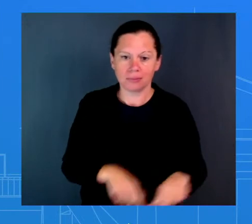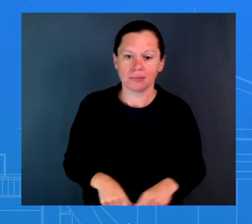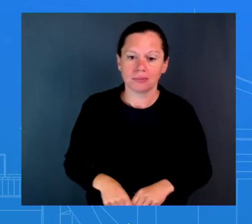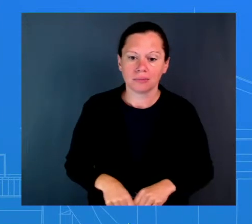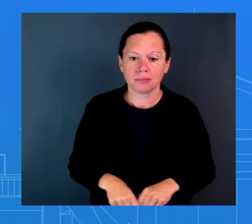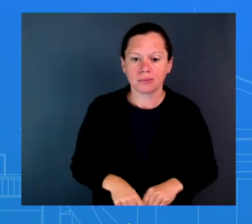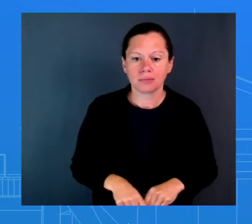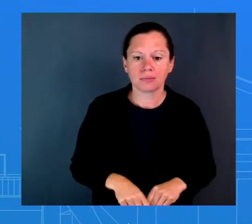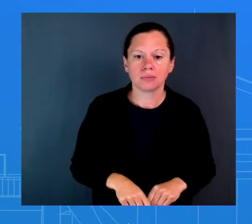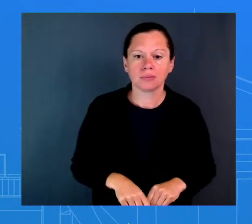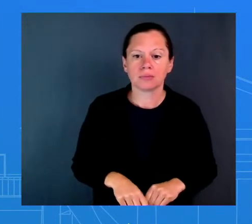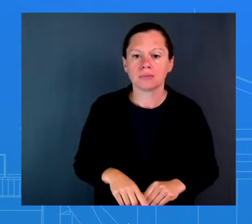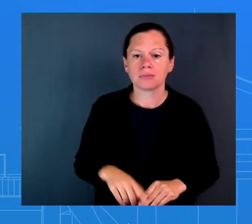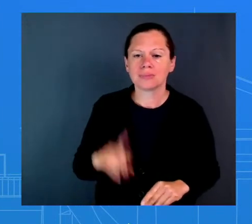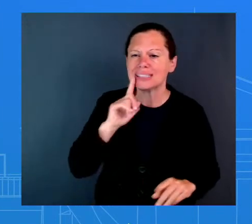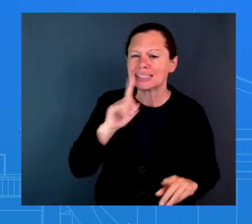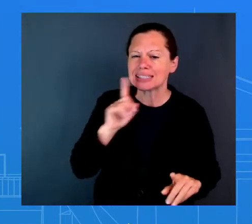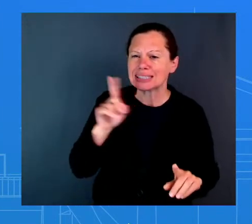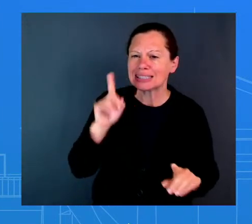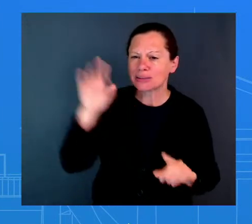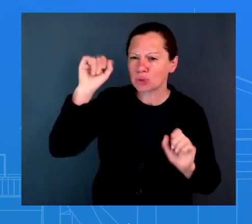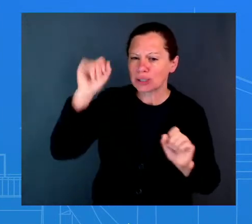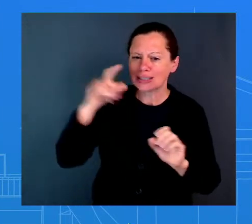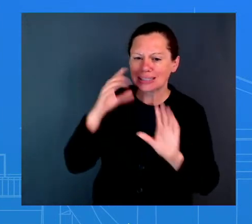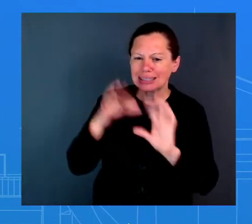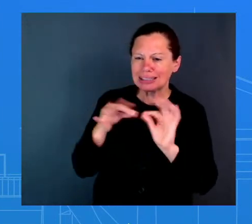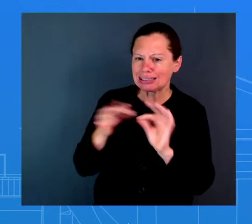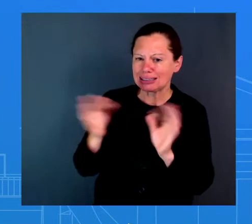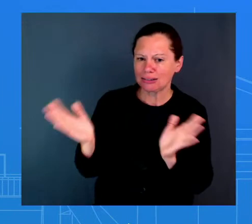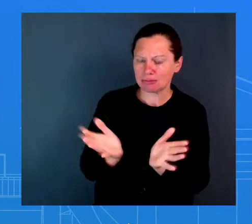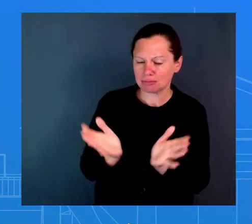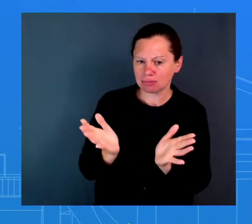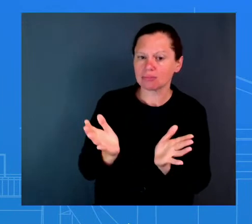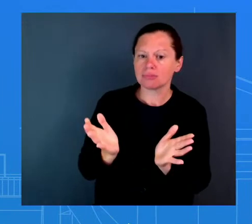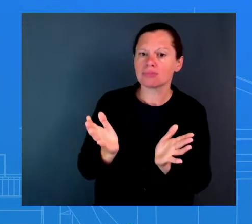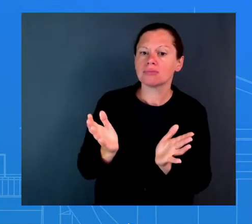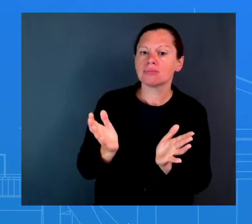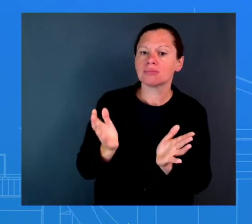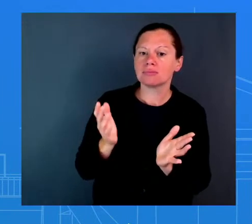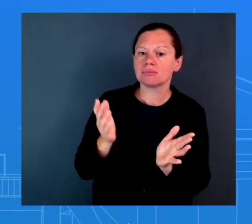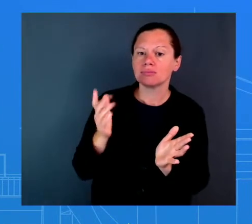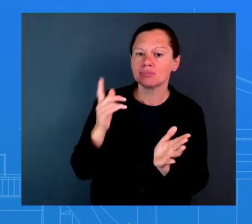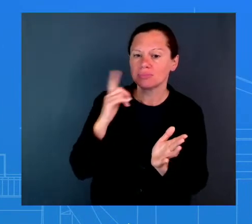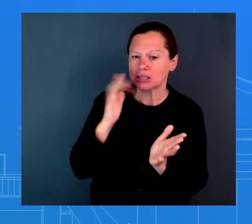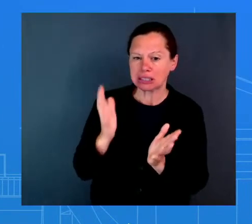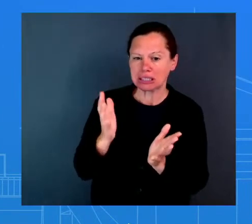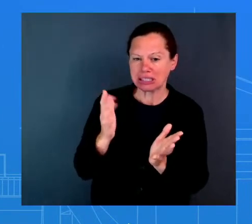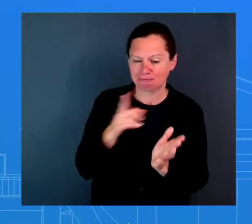had a joint press conference after their meetings. That's not on the agenda for today. Why was that not scheduled for this visit?